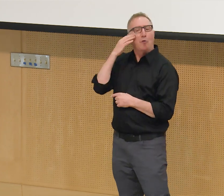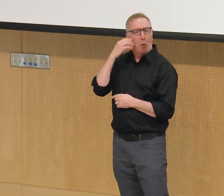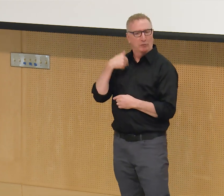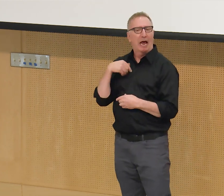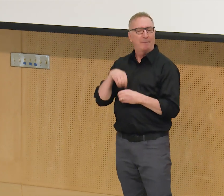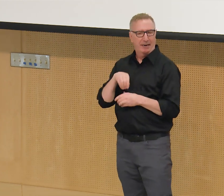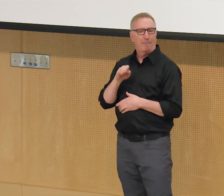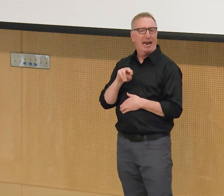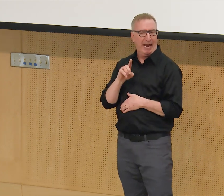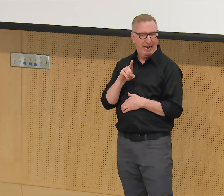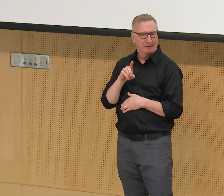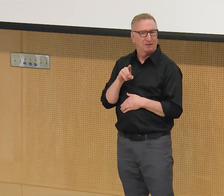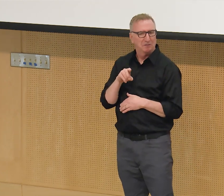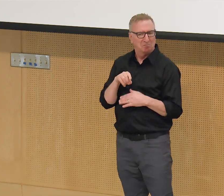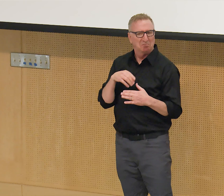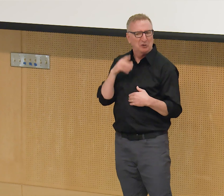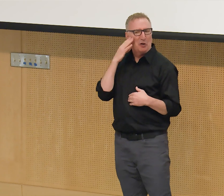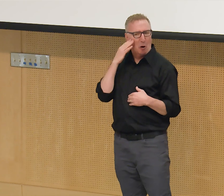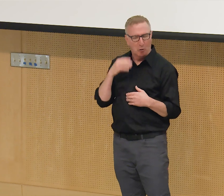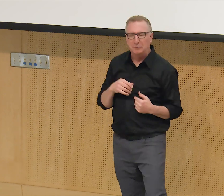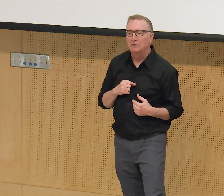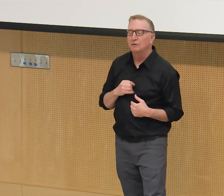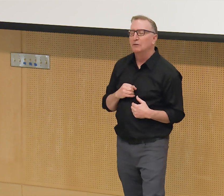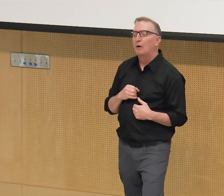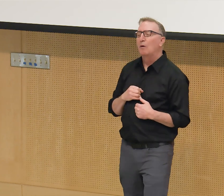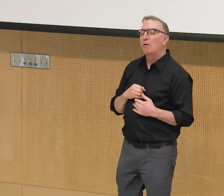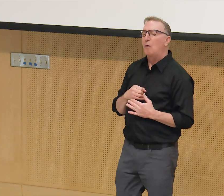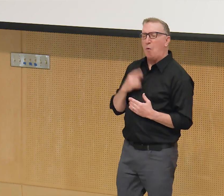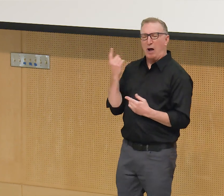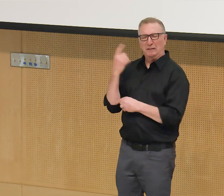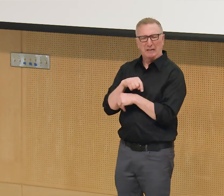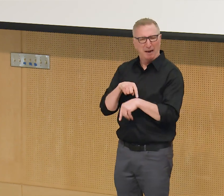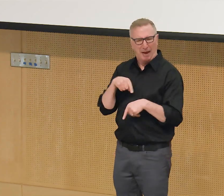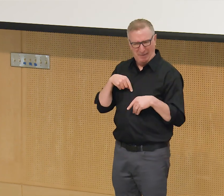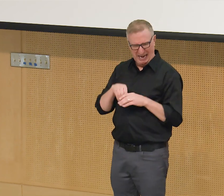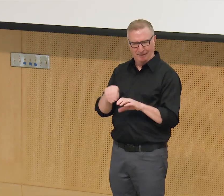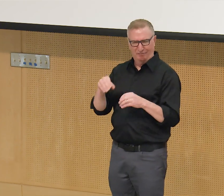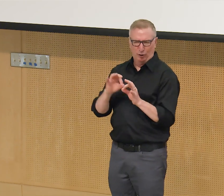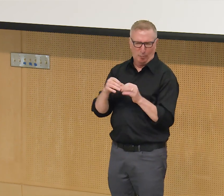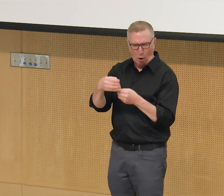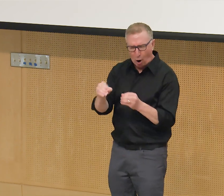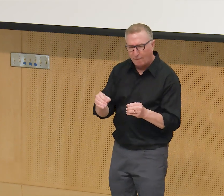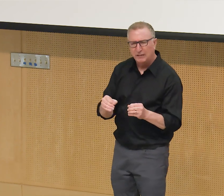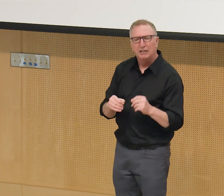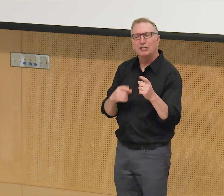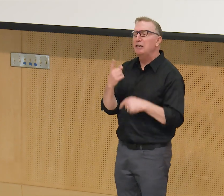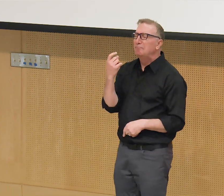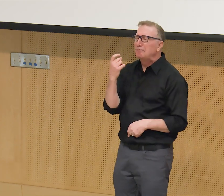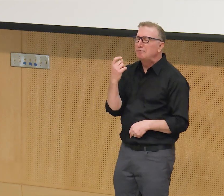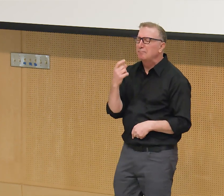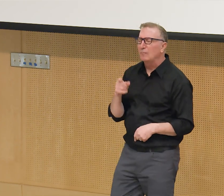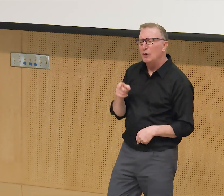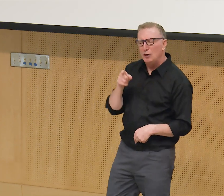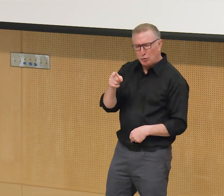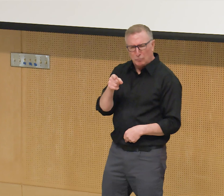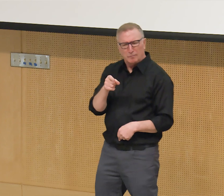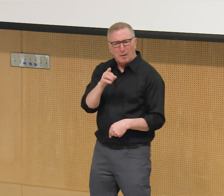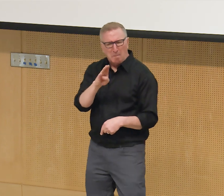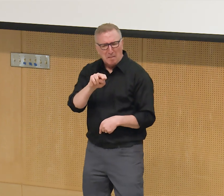Anna knew that I was in the band at that time and so, one time I was in the interpreting office and she was like, "Hey, come over here.